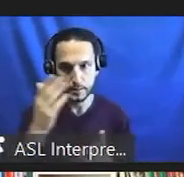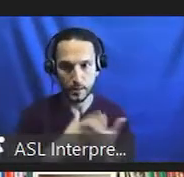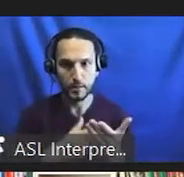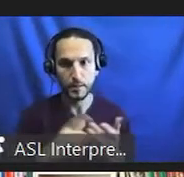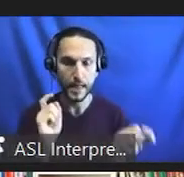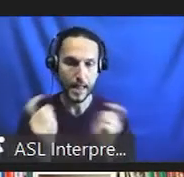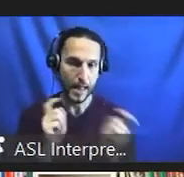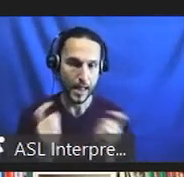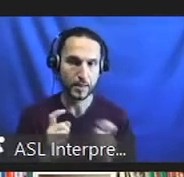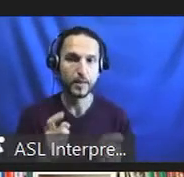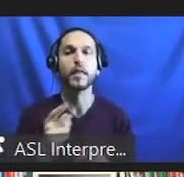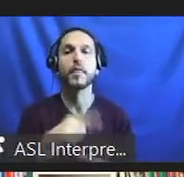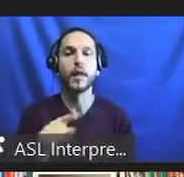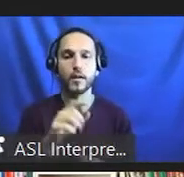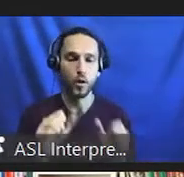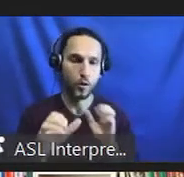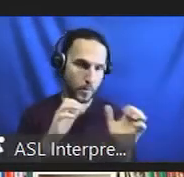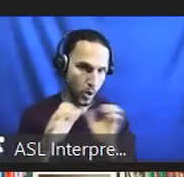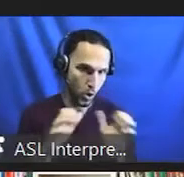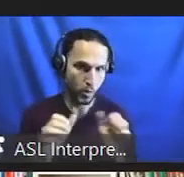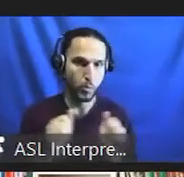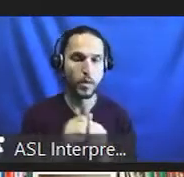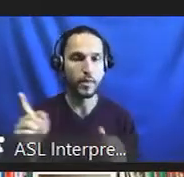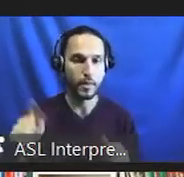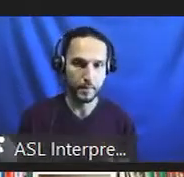so they can communicate, you can communicate with them.